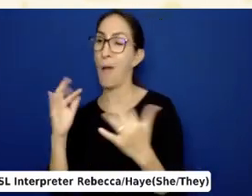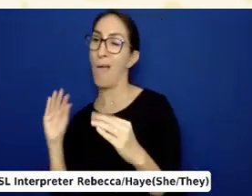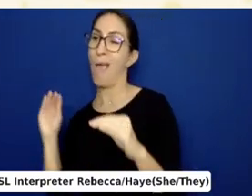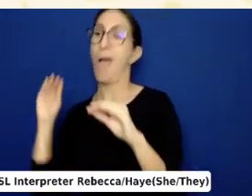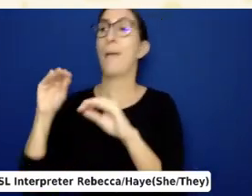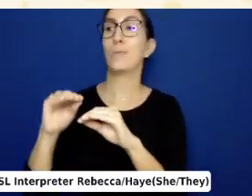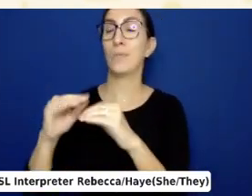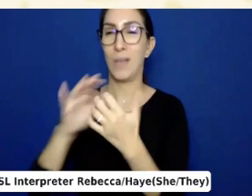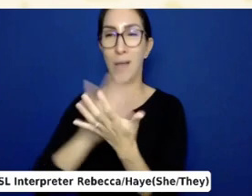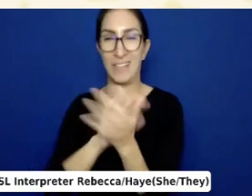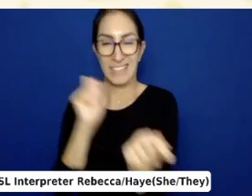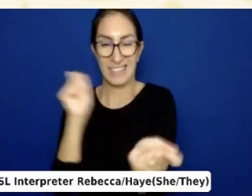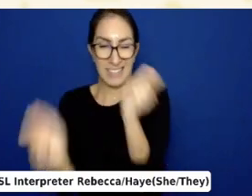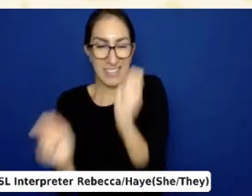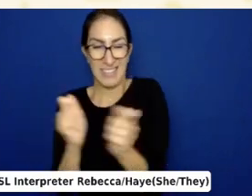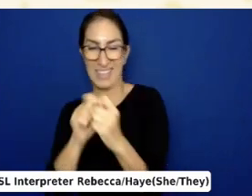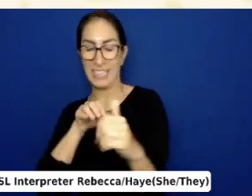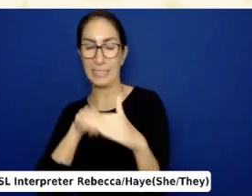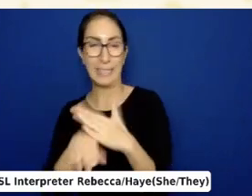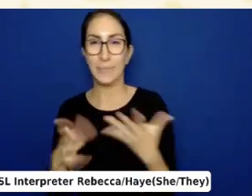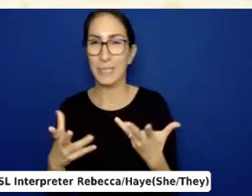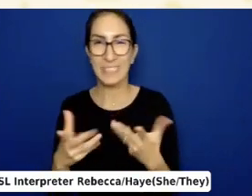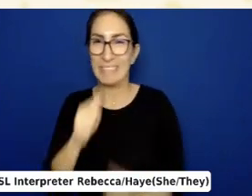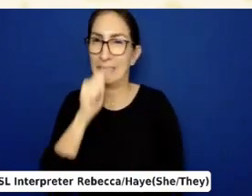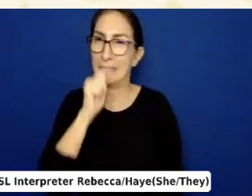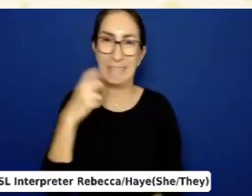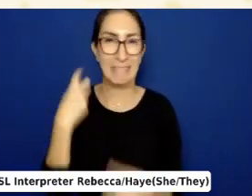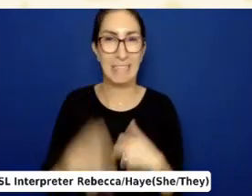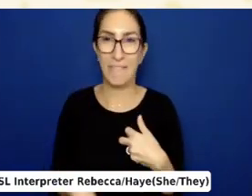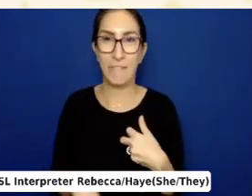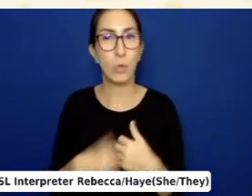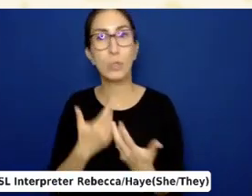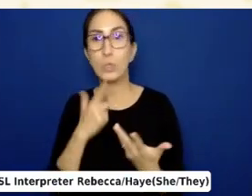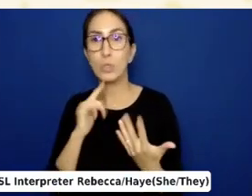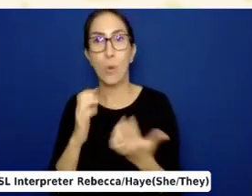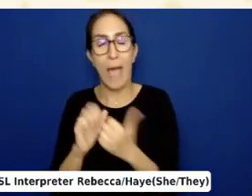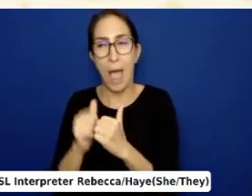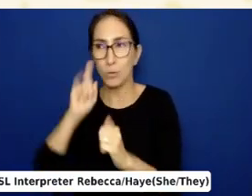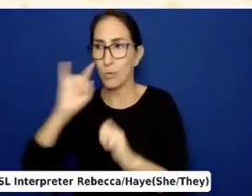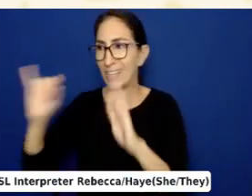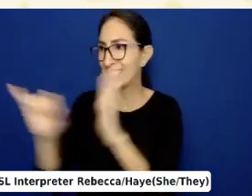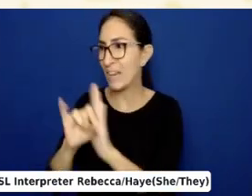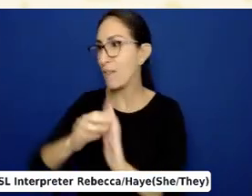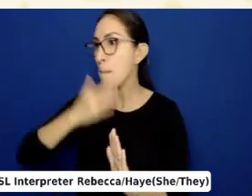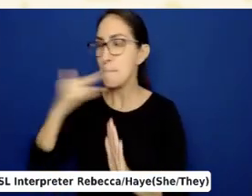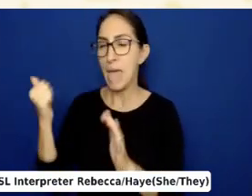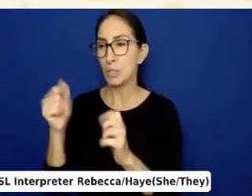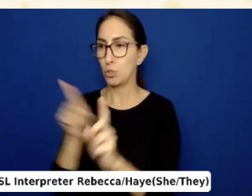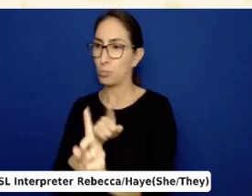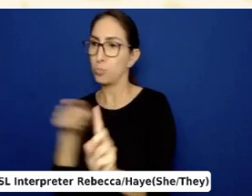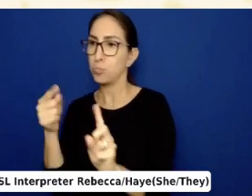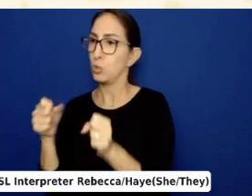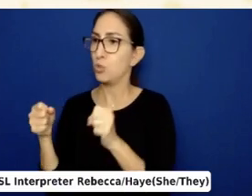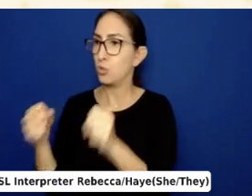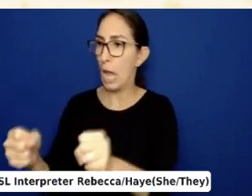So it will be necessary for you to identify what will be the best strategy to create a content for them